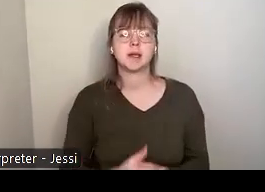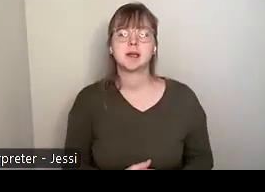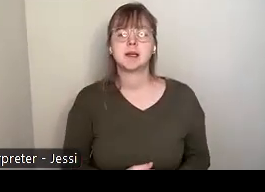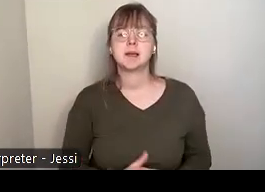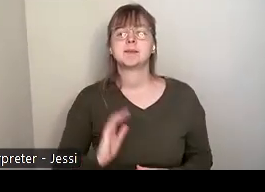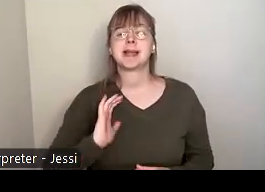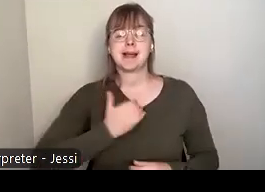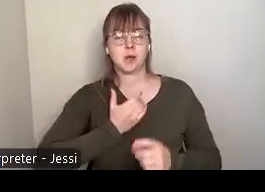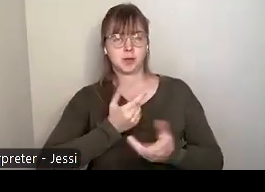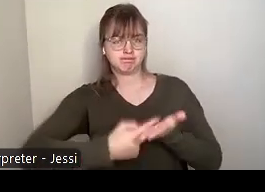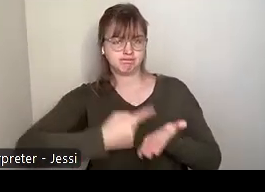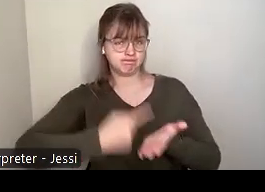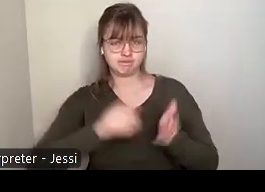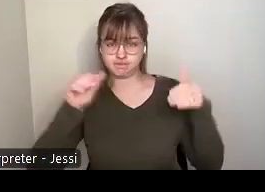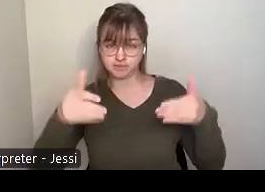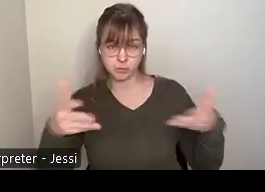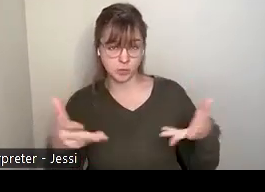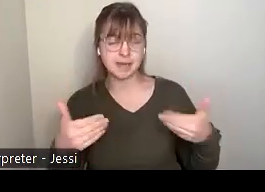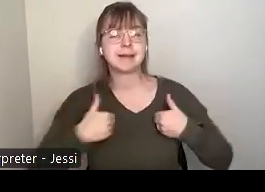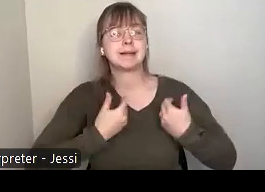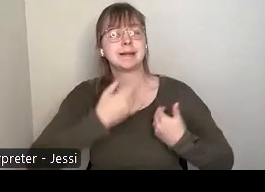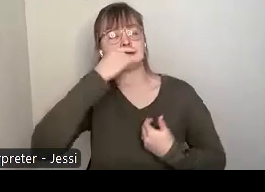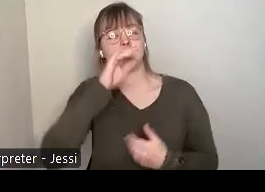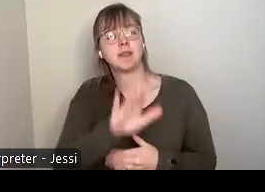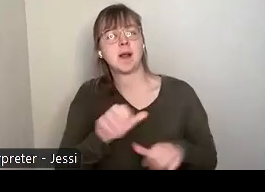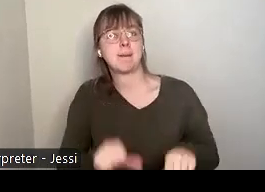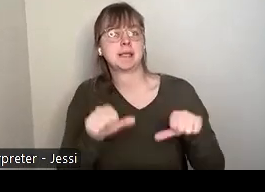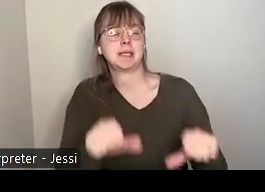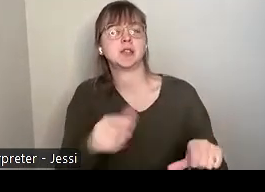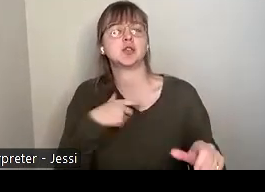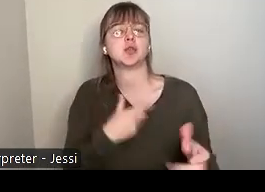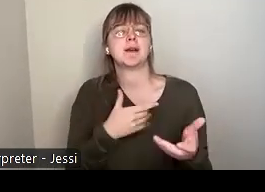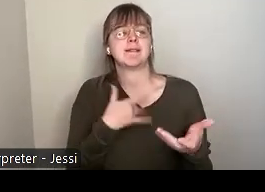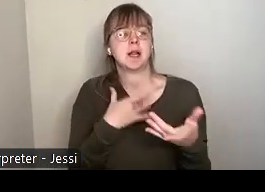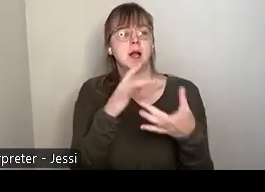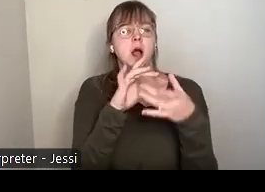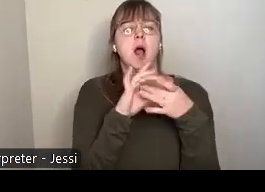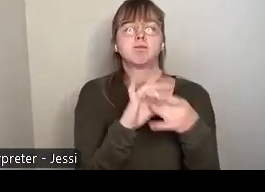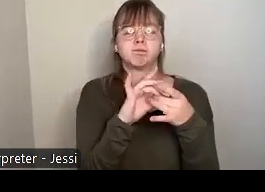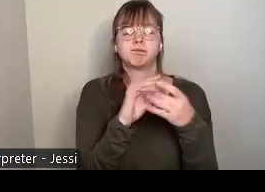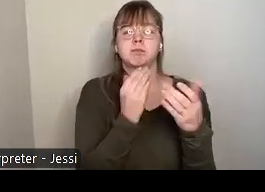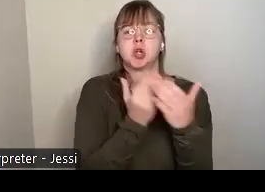about is a young child's capacity to form close and secure relationships with adults as well as